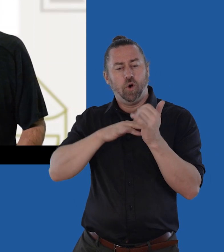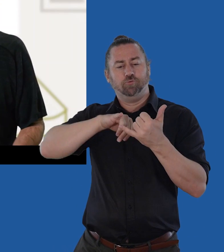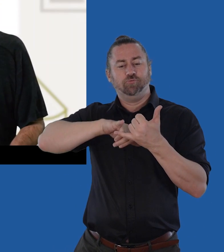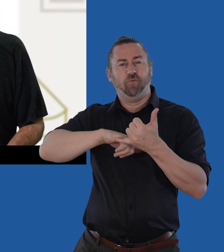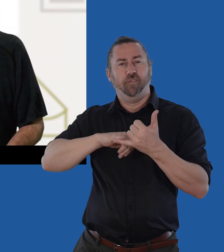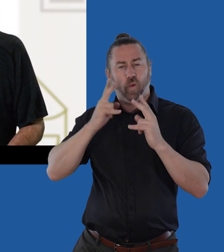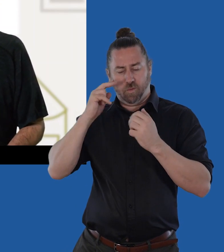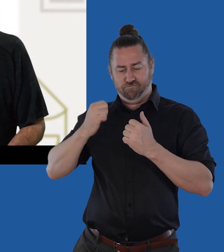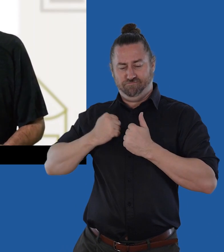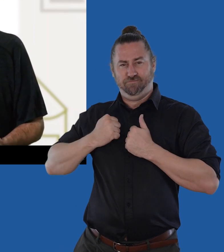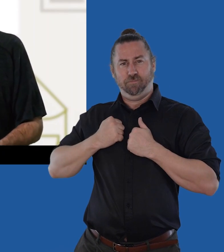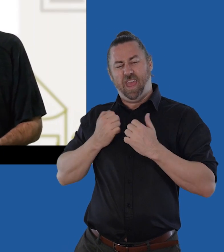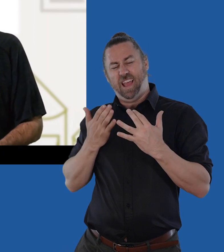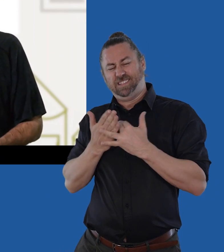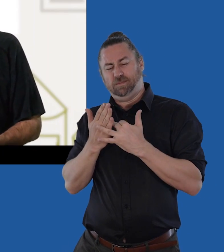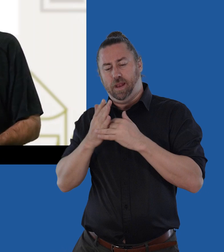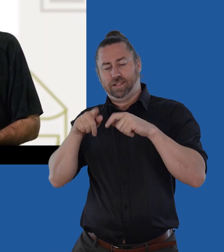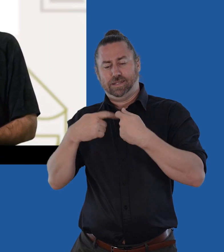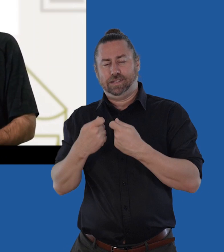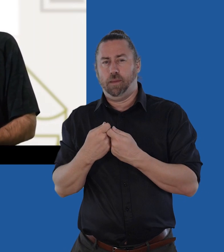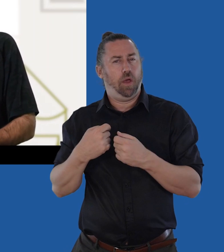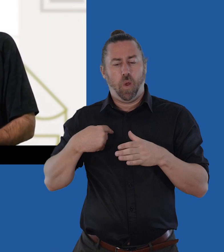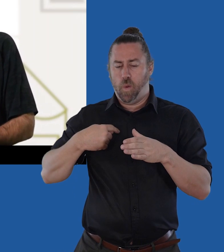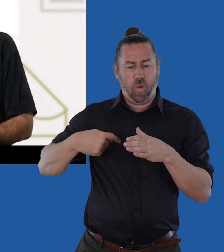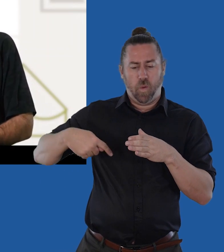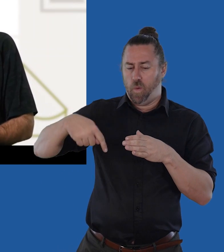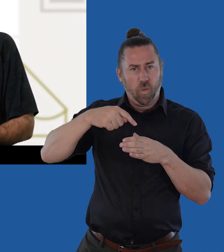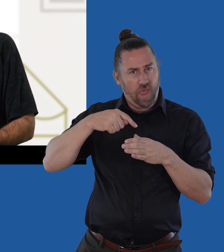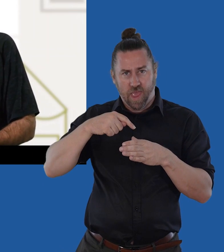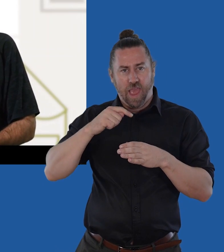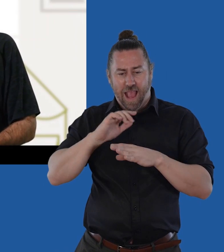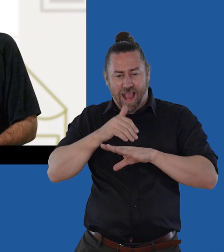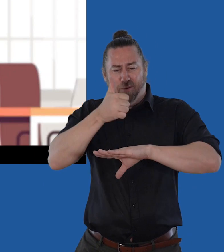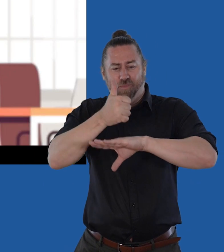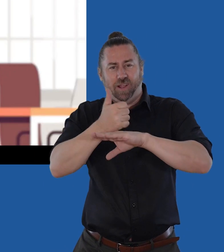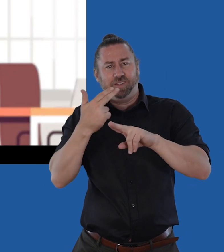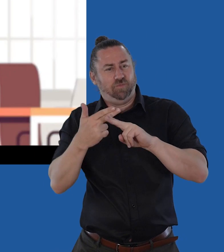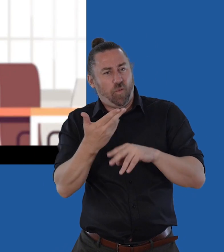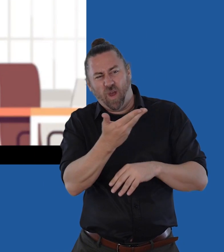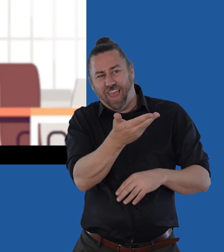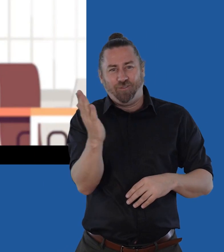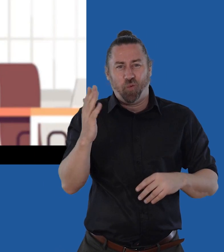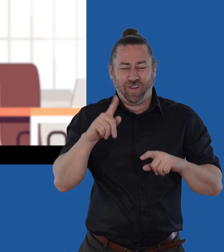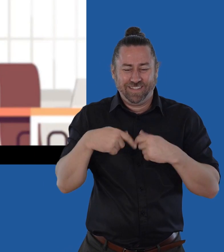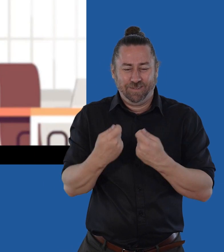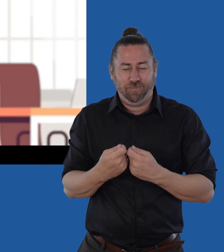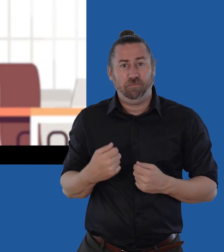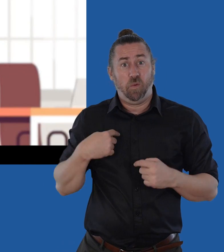but internally we've called ourselves the input for everyone team for some time. I've been in this space for about 11 years,